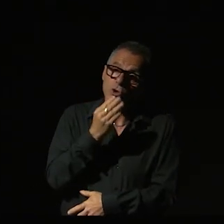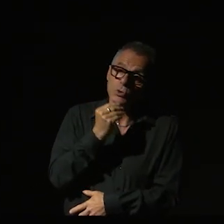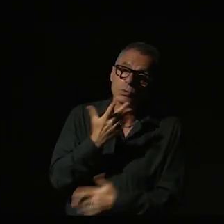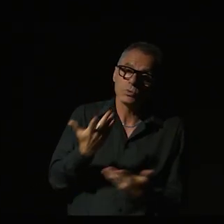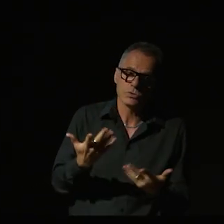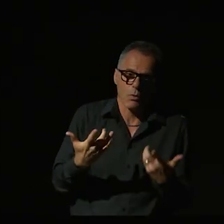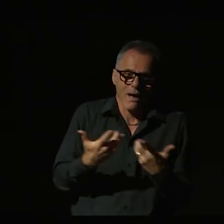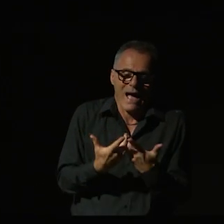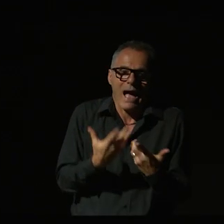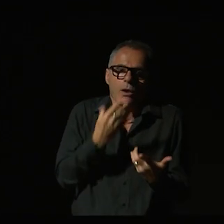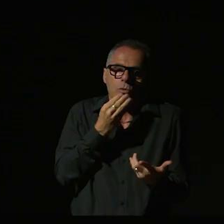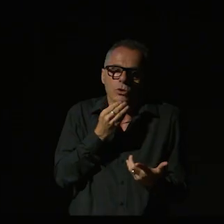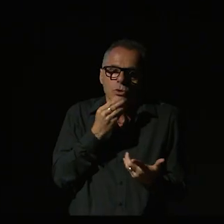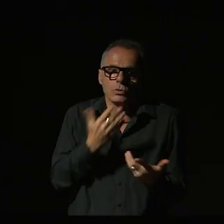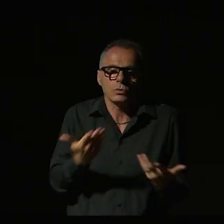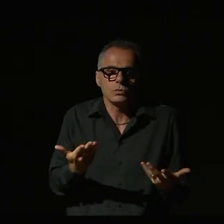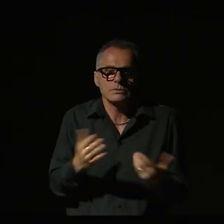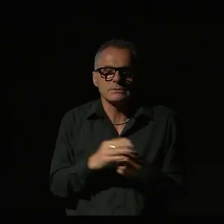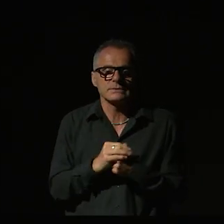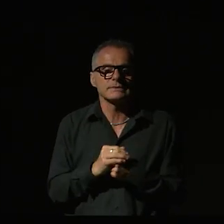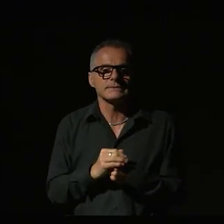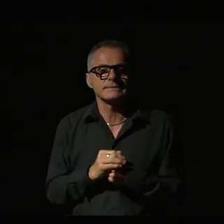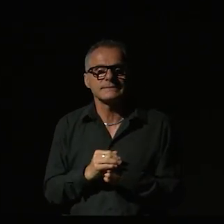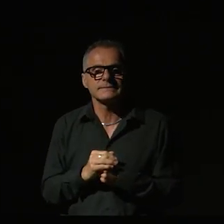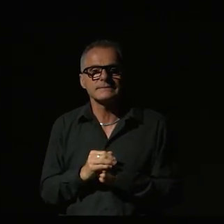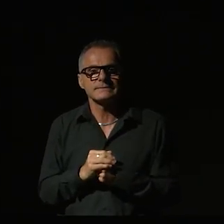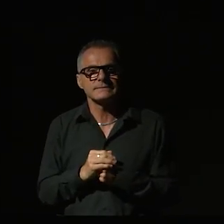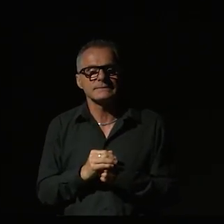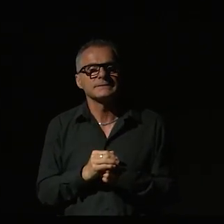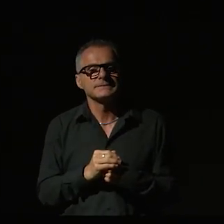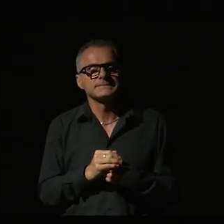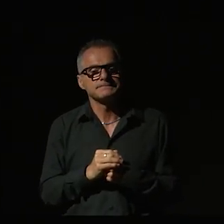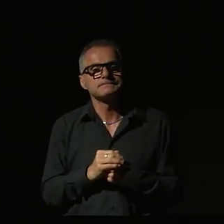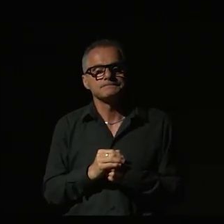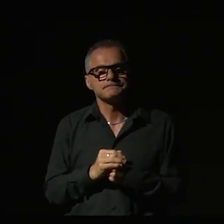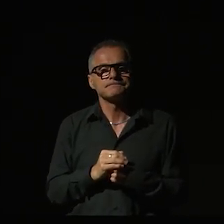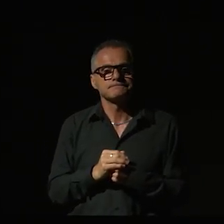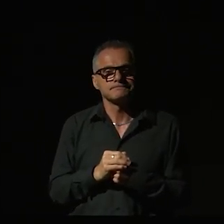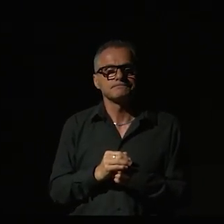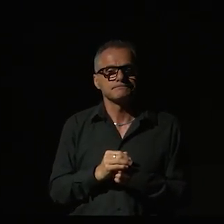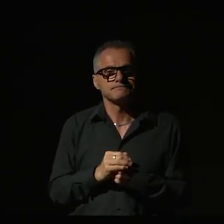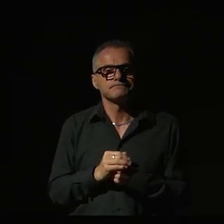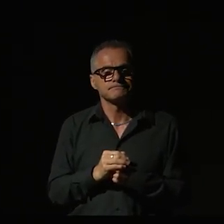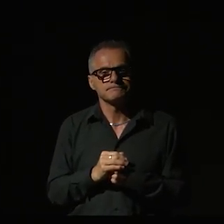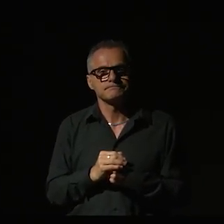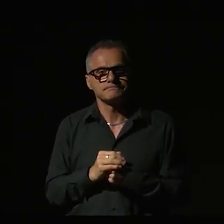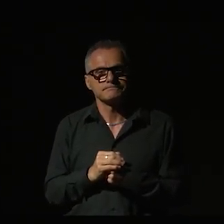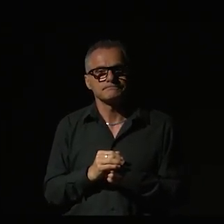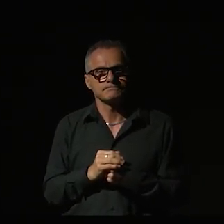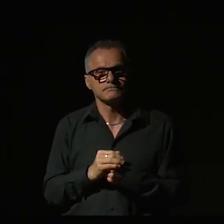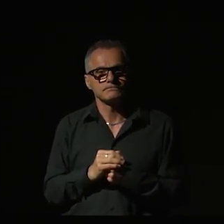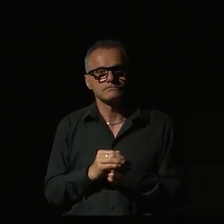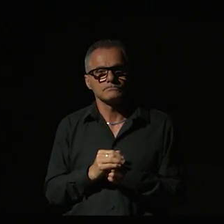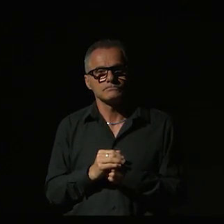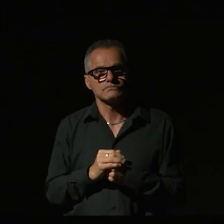in the cartoons. Is it because for example of timing? that you have a more slower approach